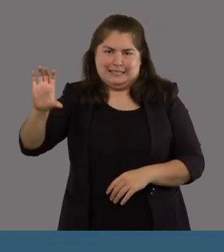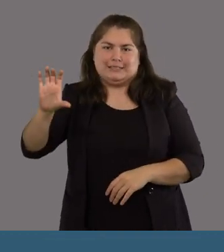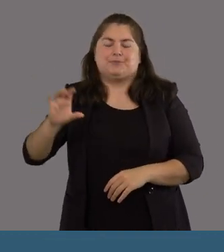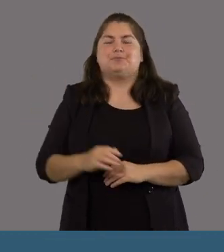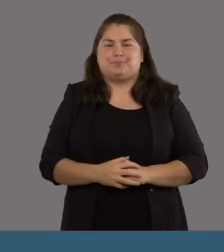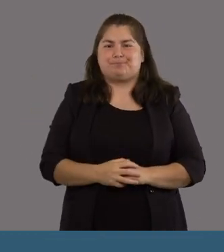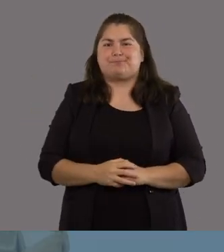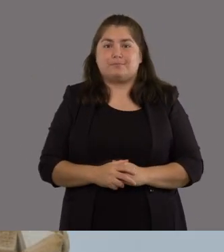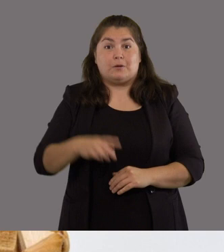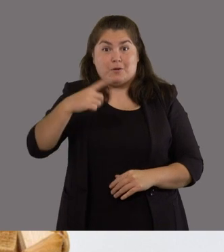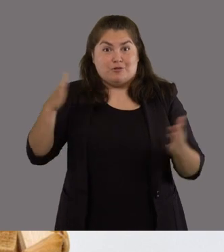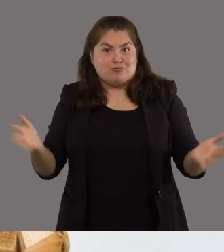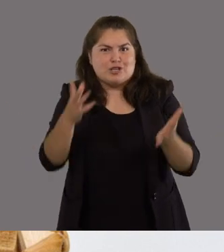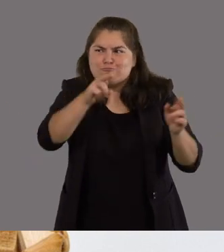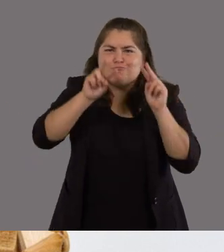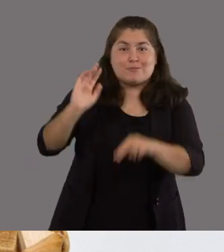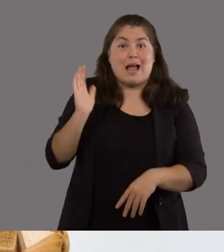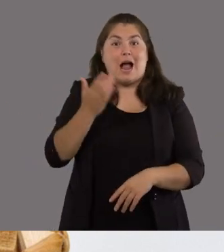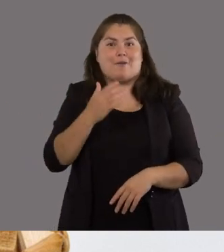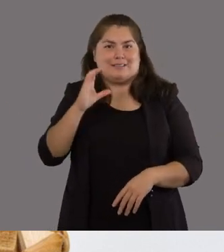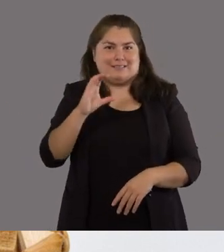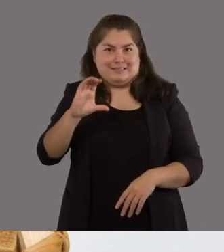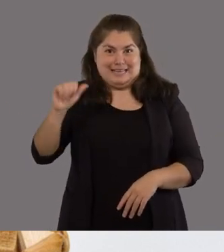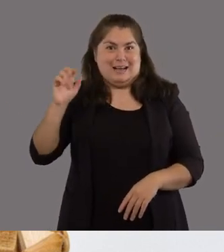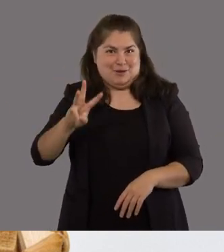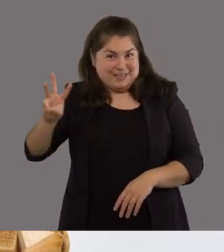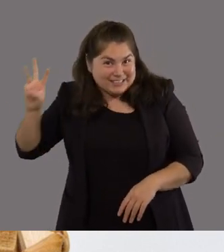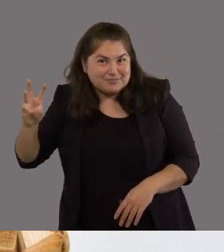We encourage you to visit the Canada Council